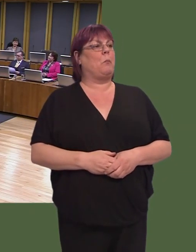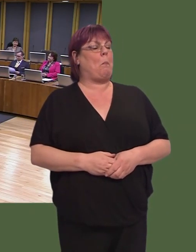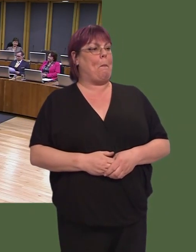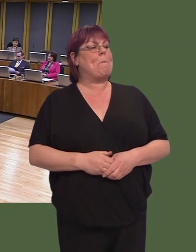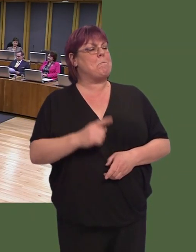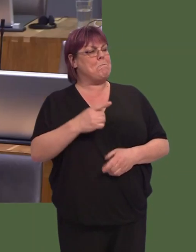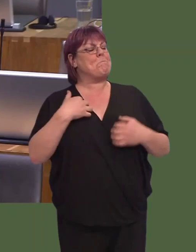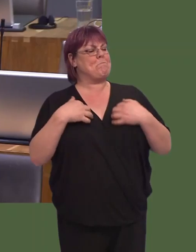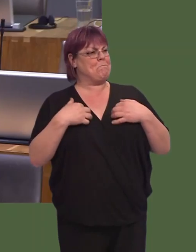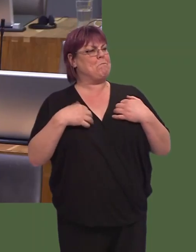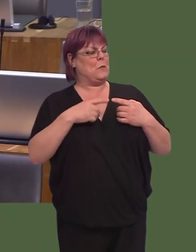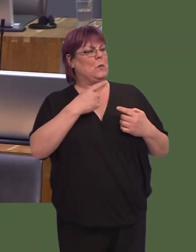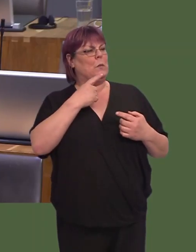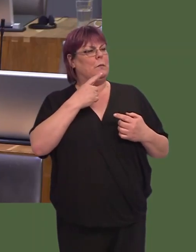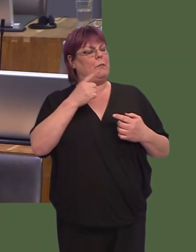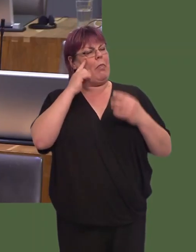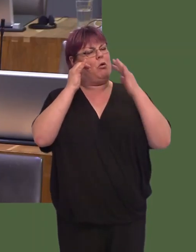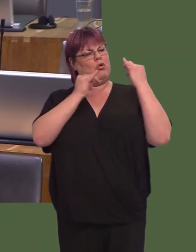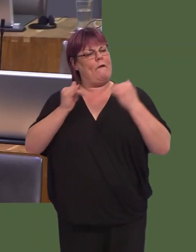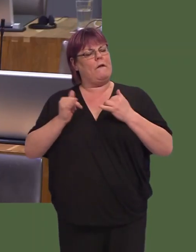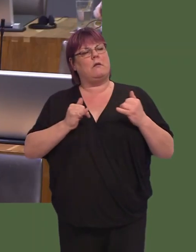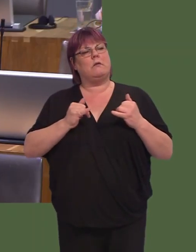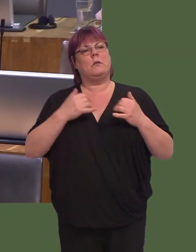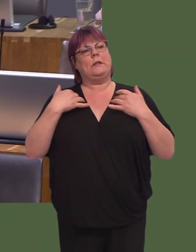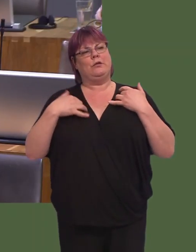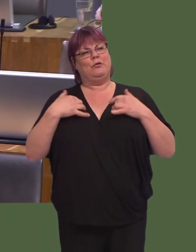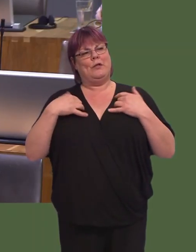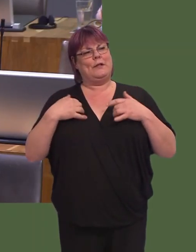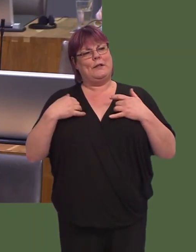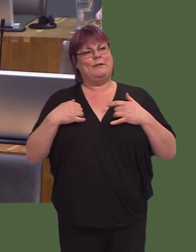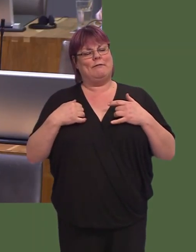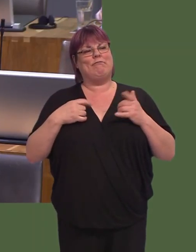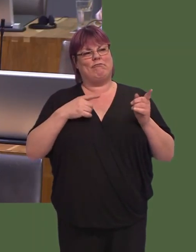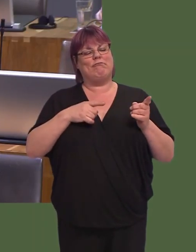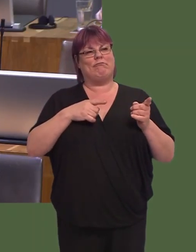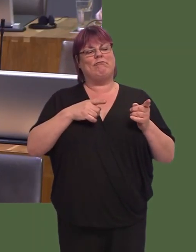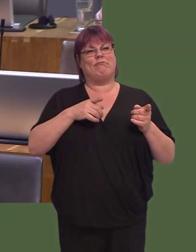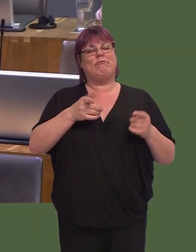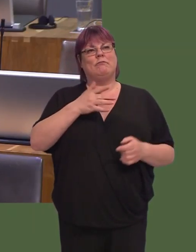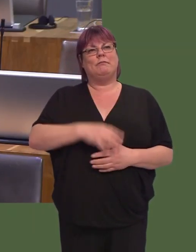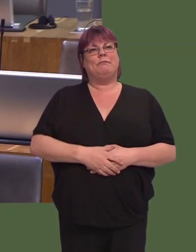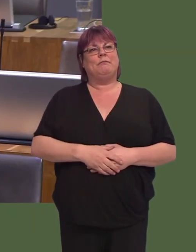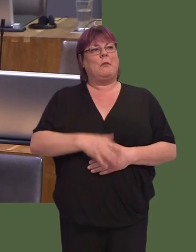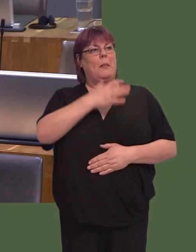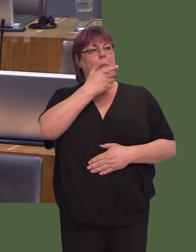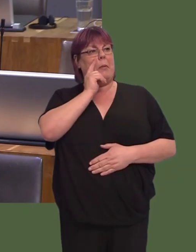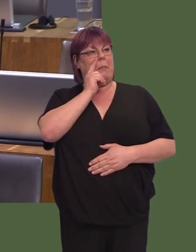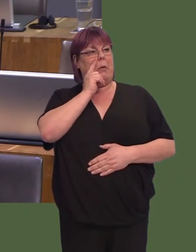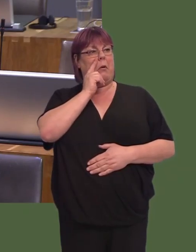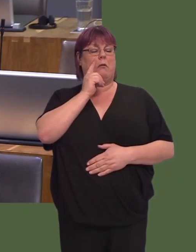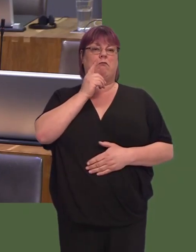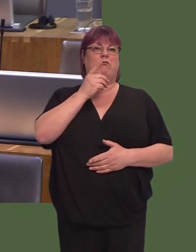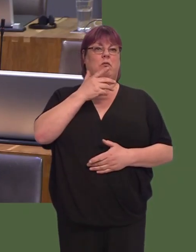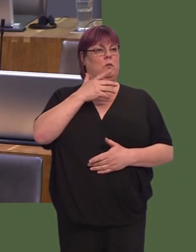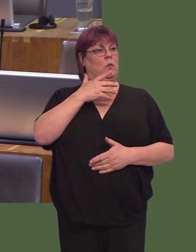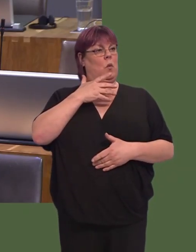The survey was very interesting, wasn't it, in terms of the appetite of people to be regulated, almost, in terms of public health?